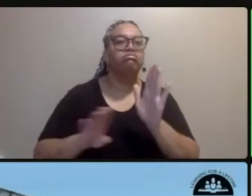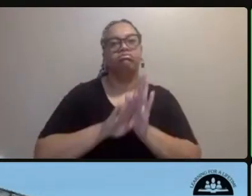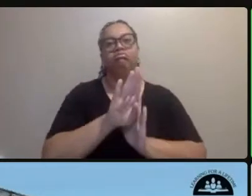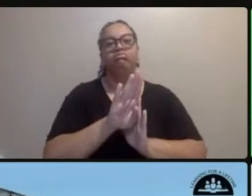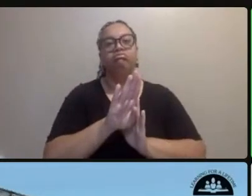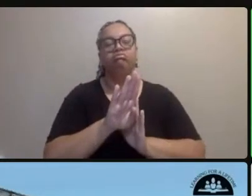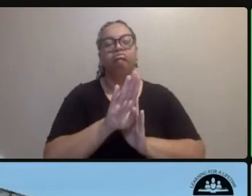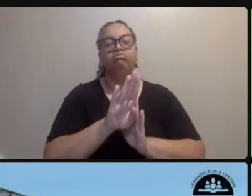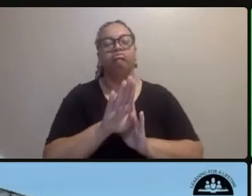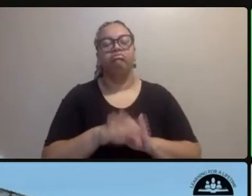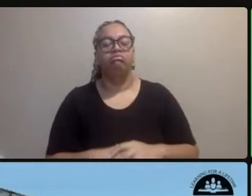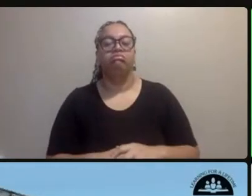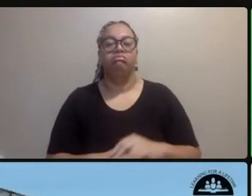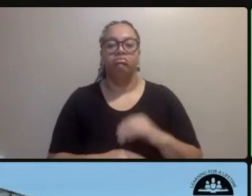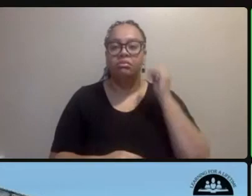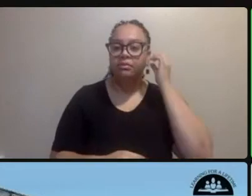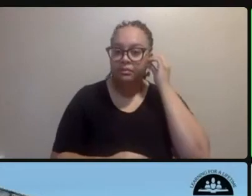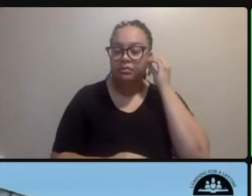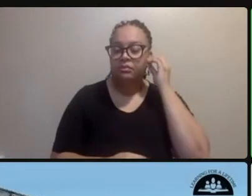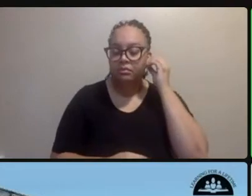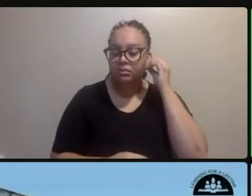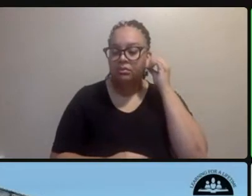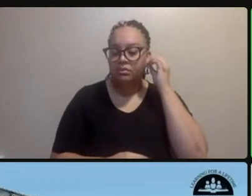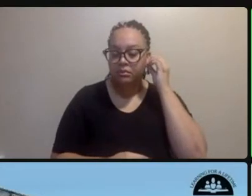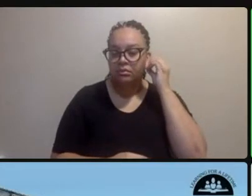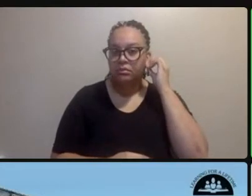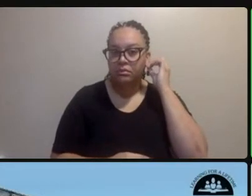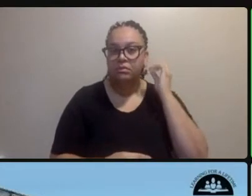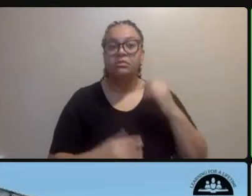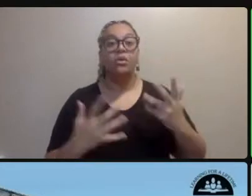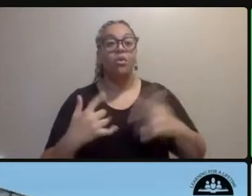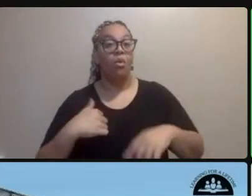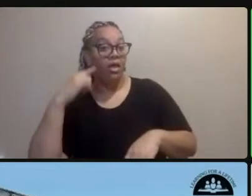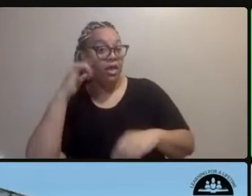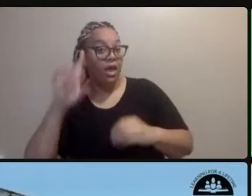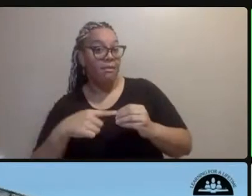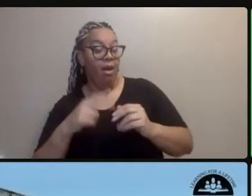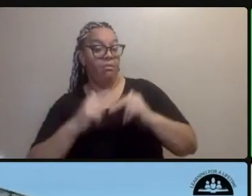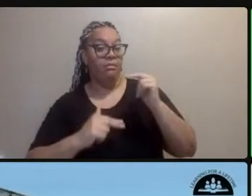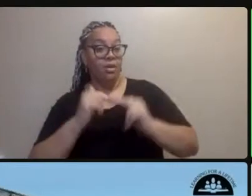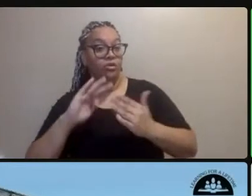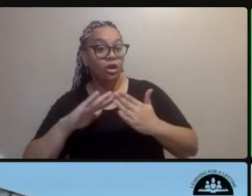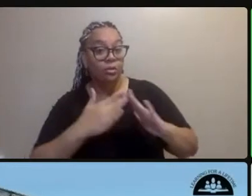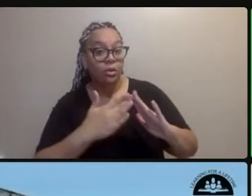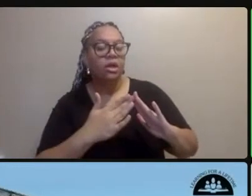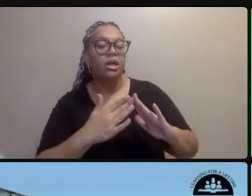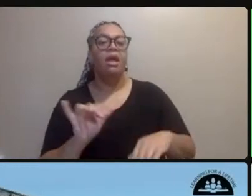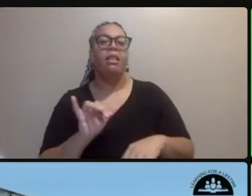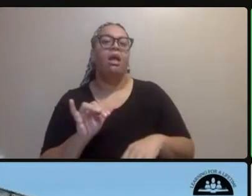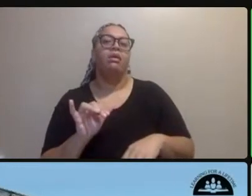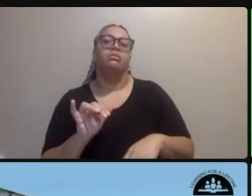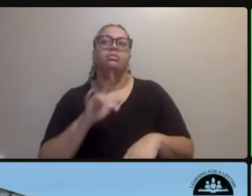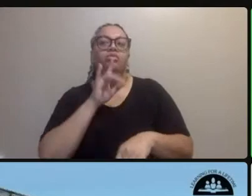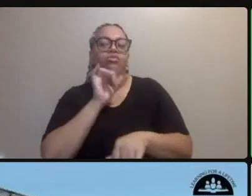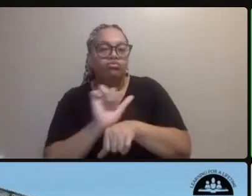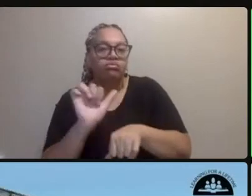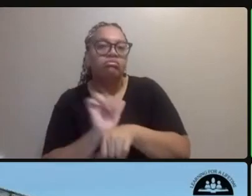CHILDREN HAVE A THRIVING LIFE TRAJECTORY?